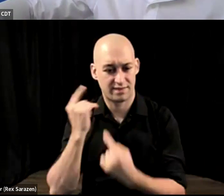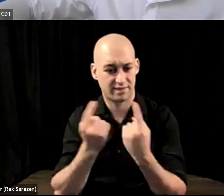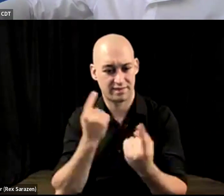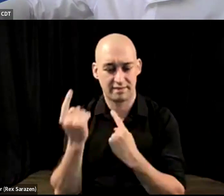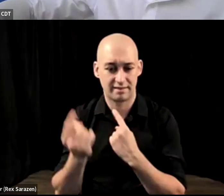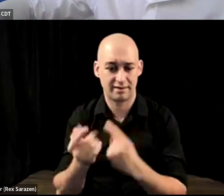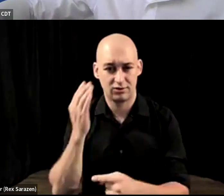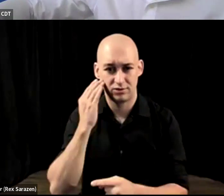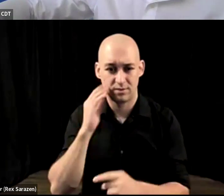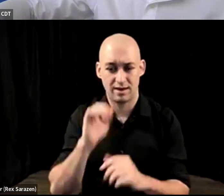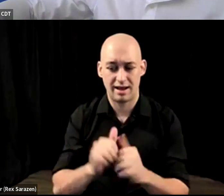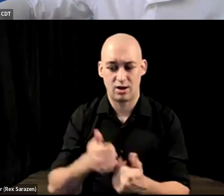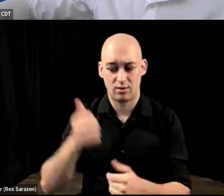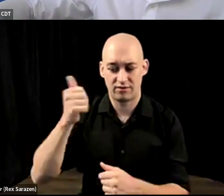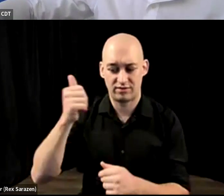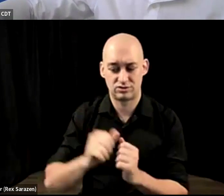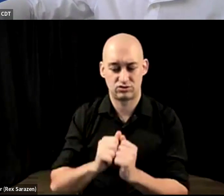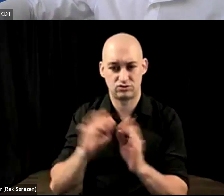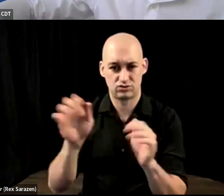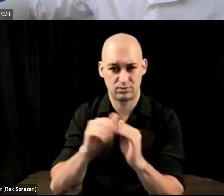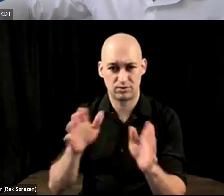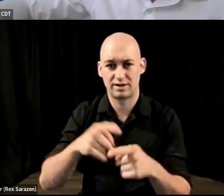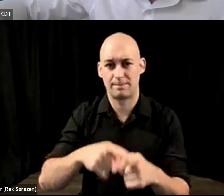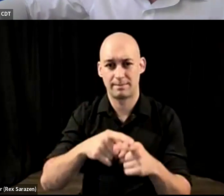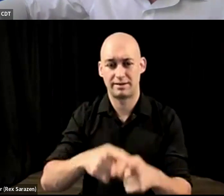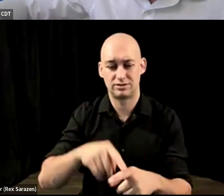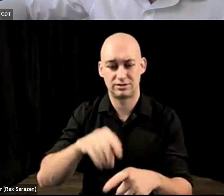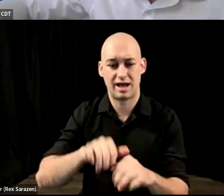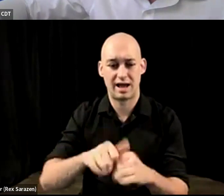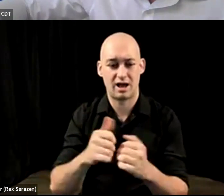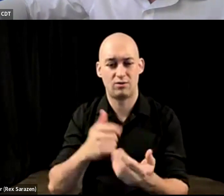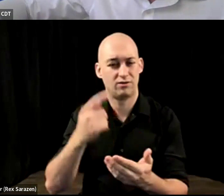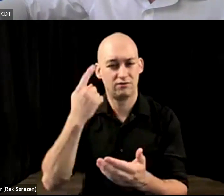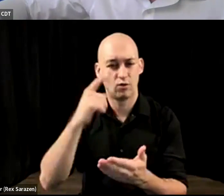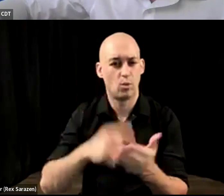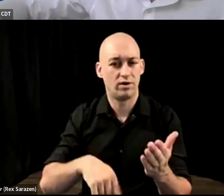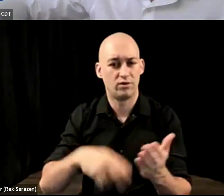how funds are distributed will depend on for what purpose. So,